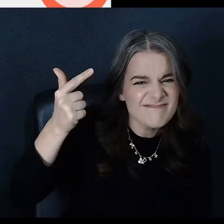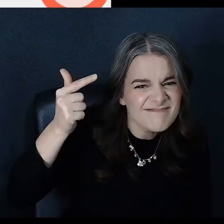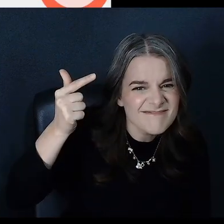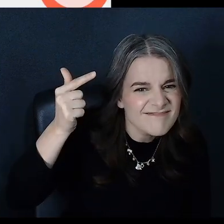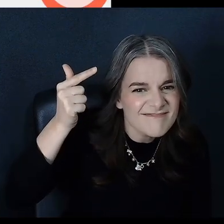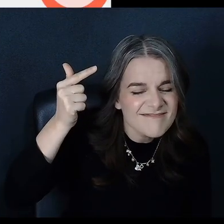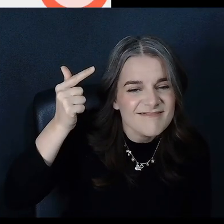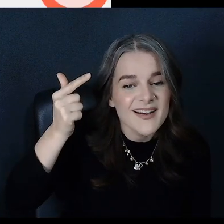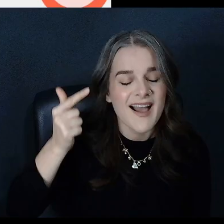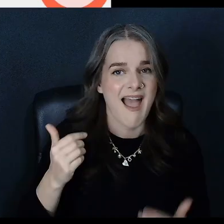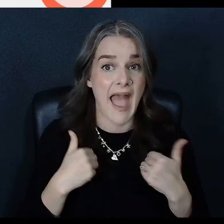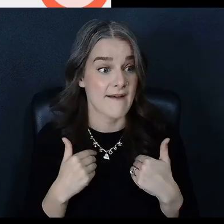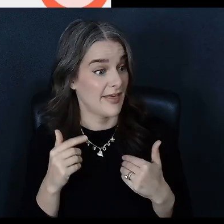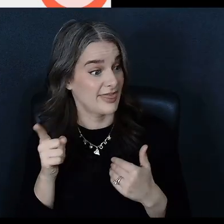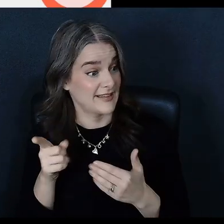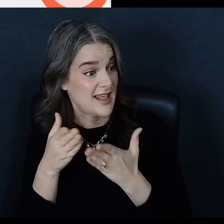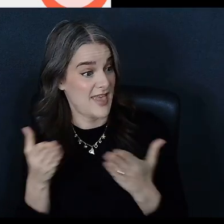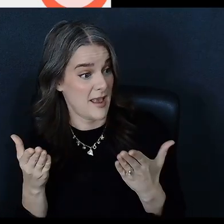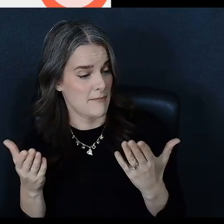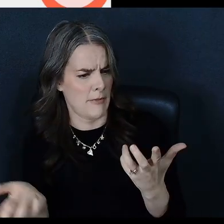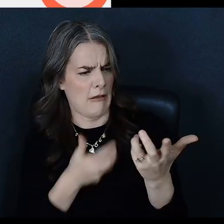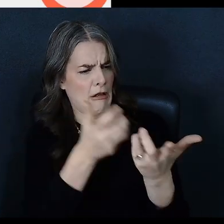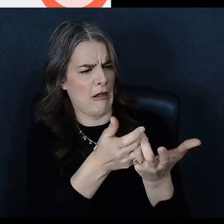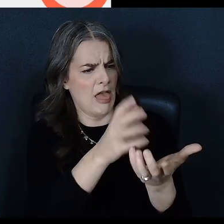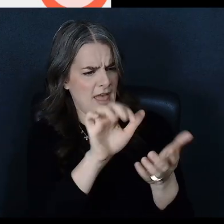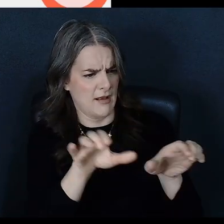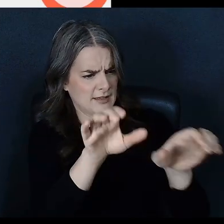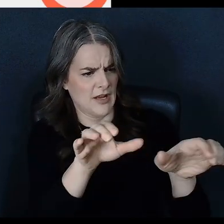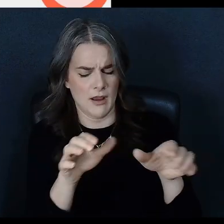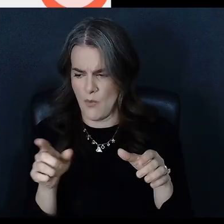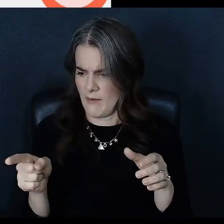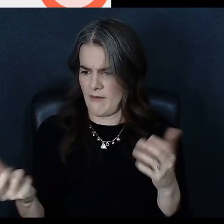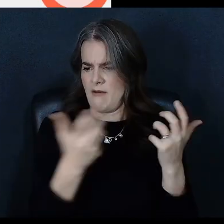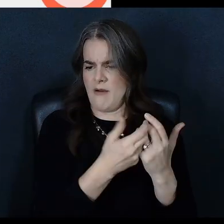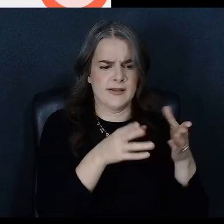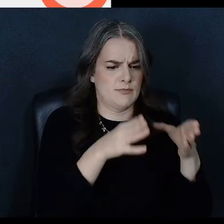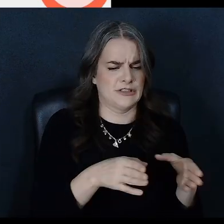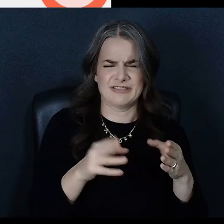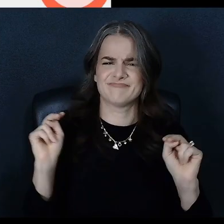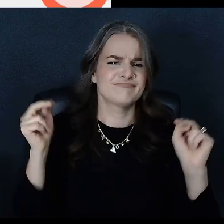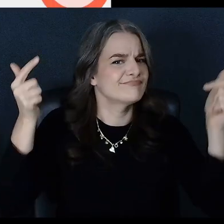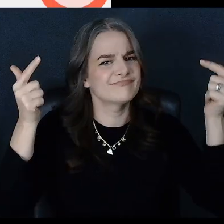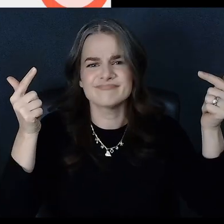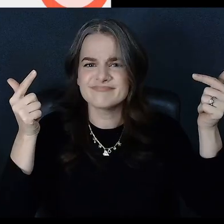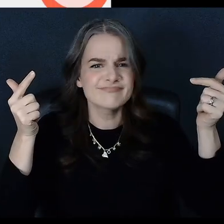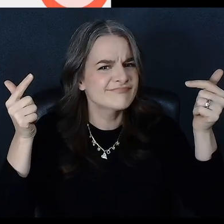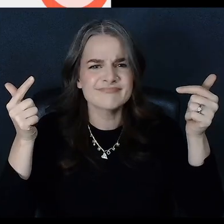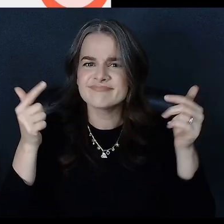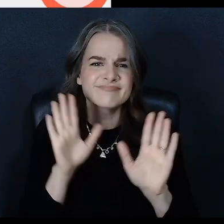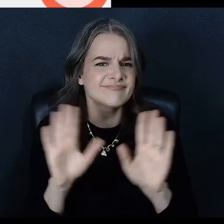if it'll work here in this activity, and I wonder if it'll work for this person. We're working backwards. So instead, always thinking about that person